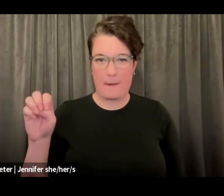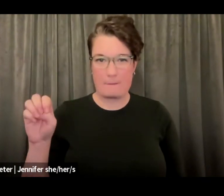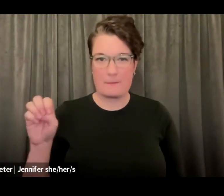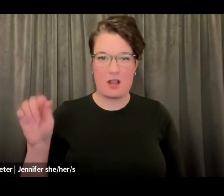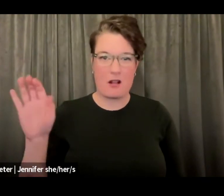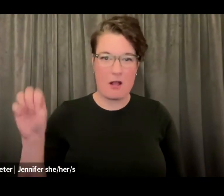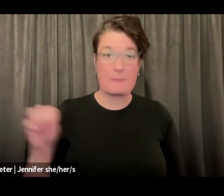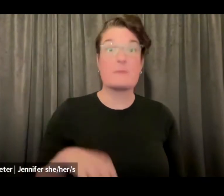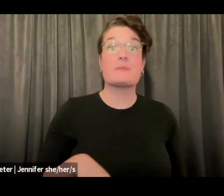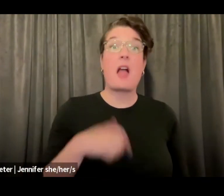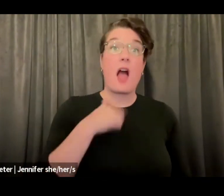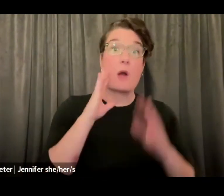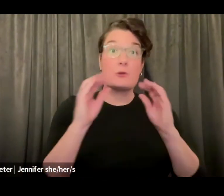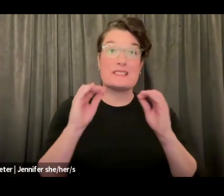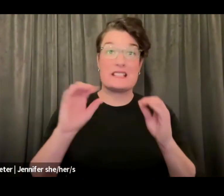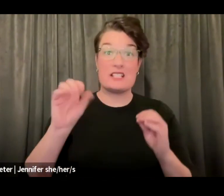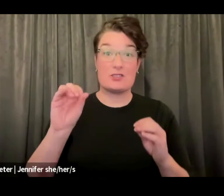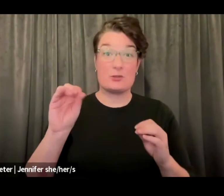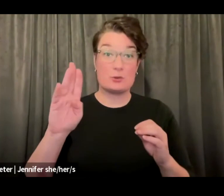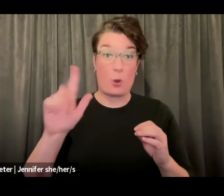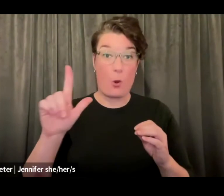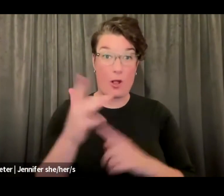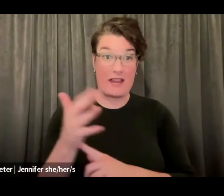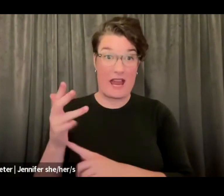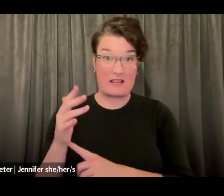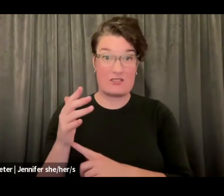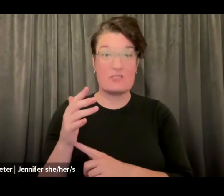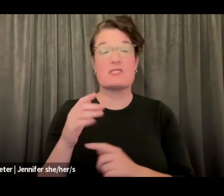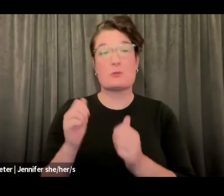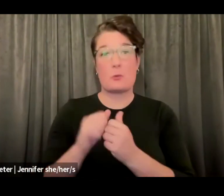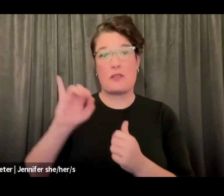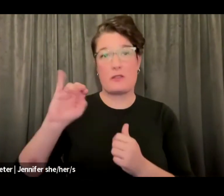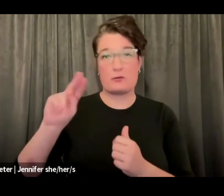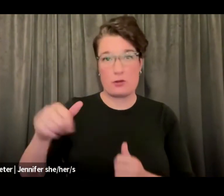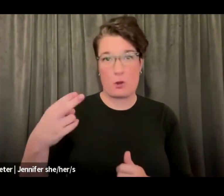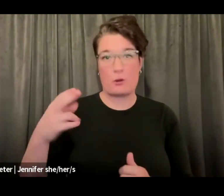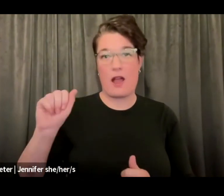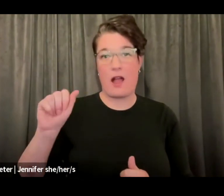on October 2nd, with Jonah Aline Daniel of narrow bridge candles.